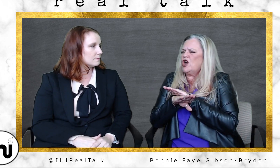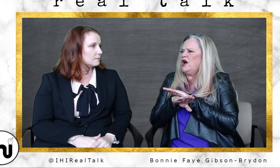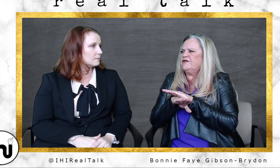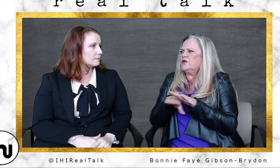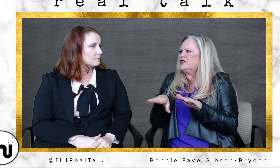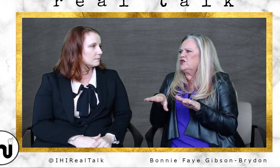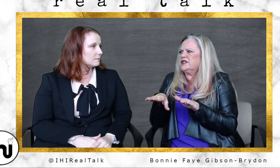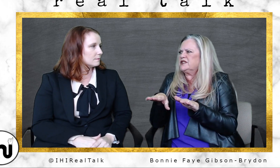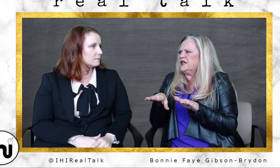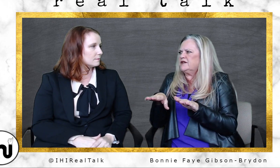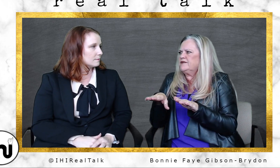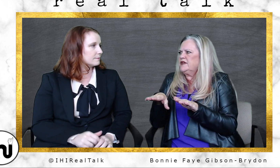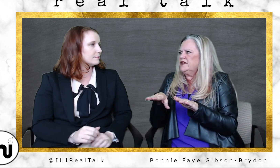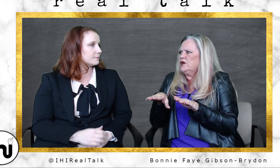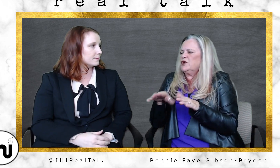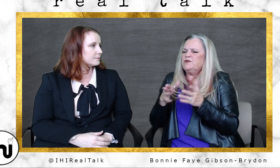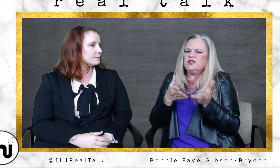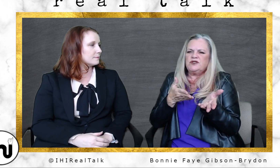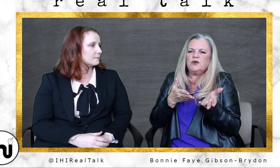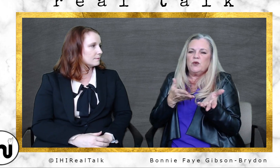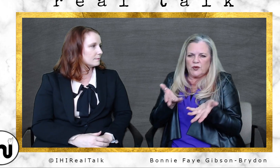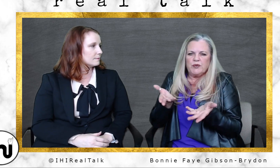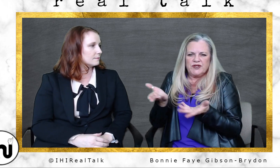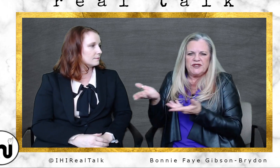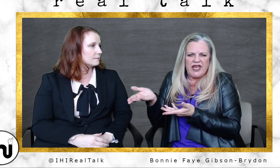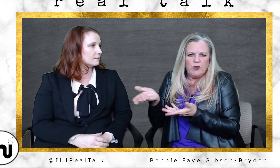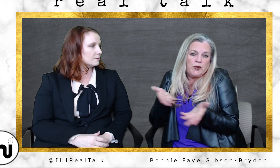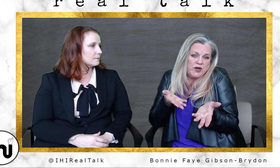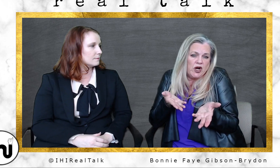inferential listening, which means, what do we bring to the table? We bring our